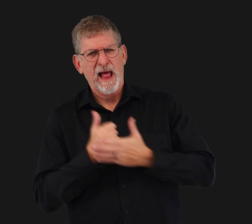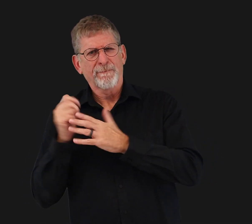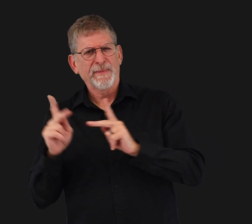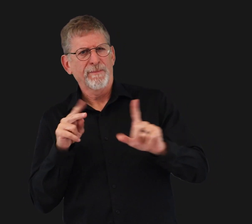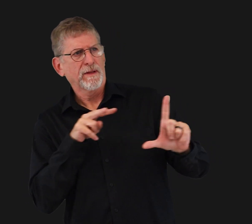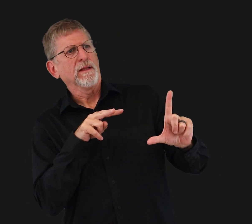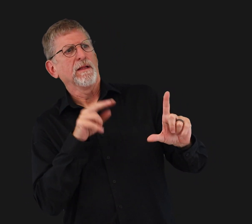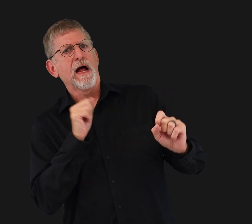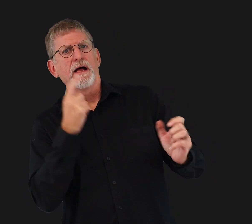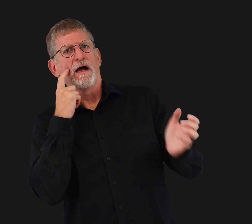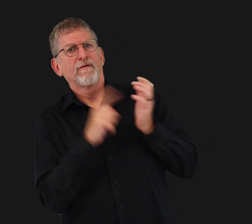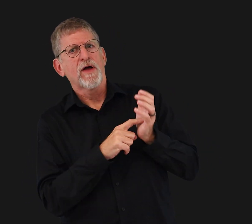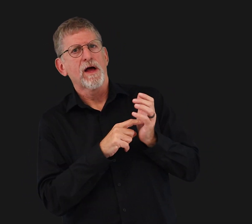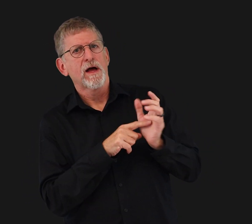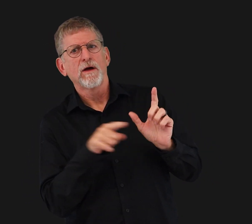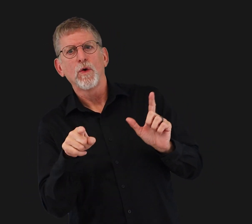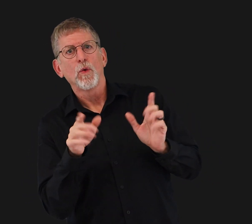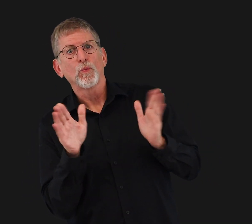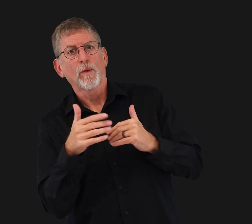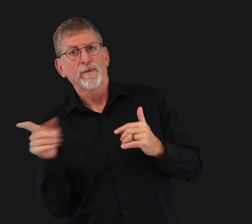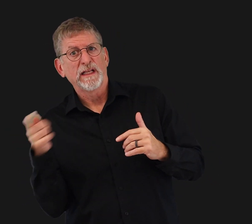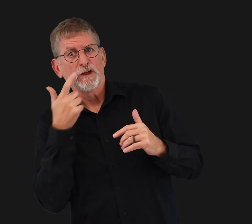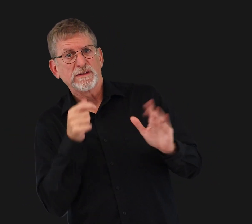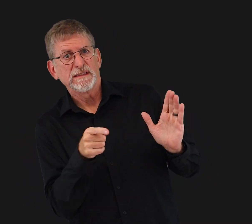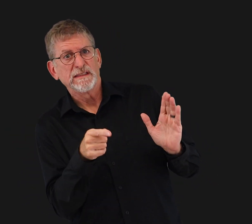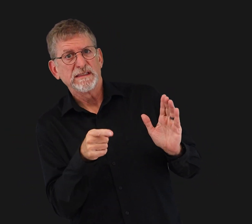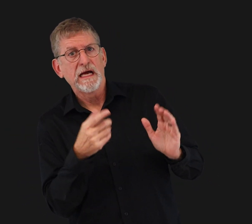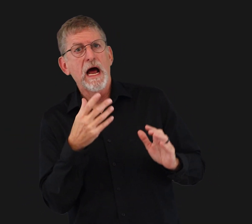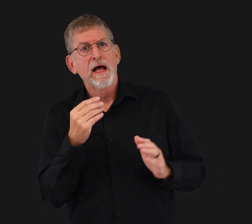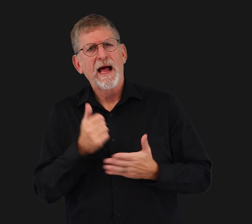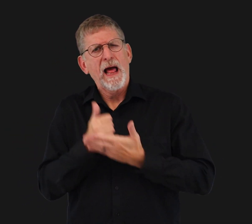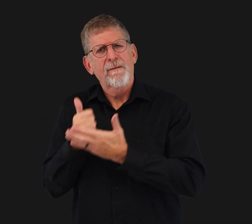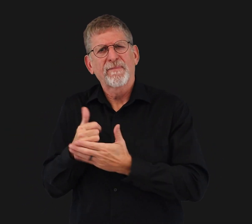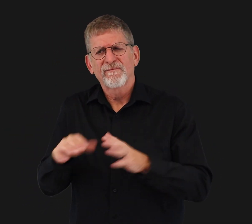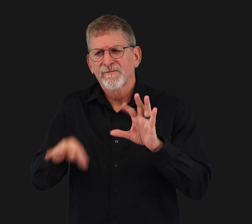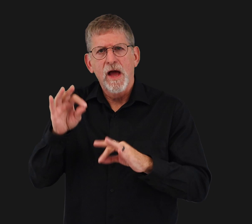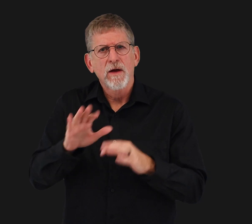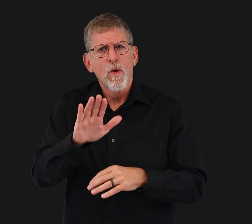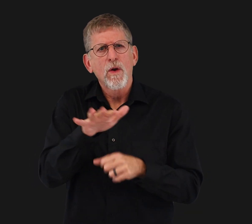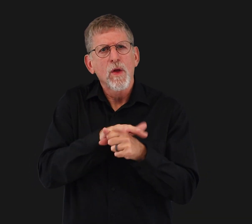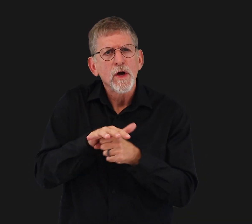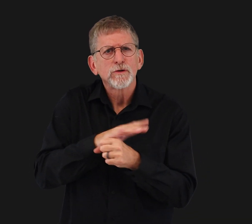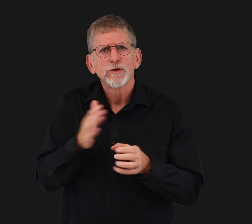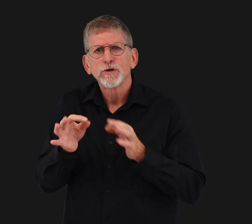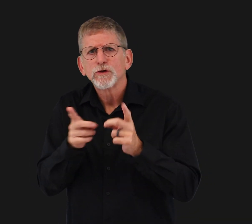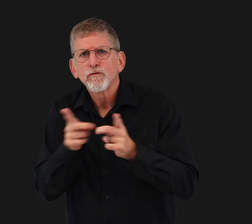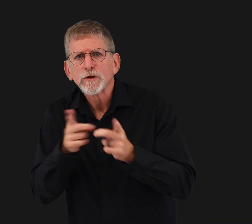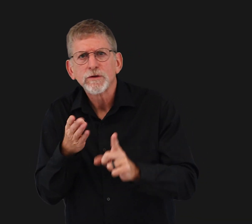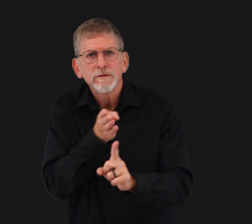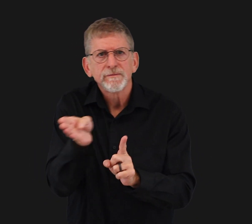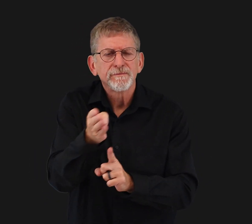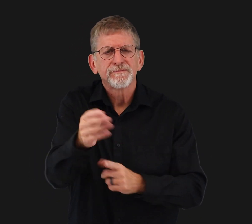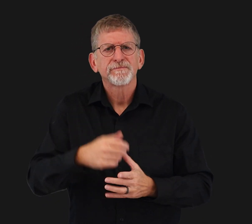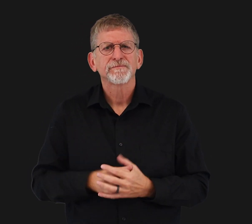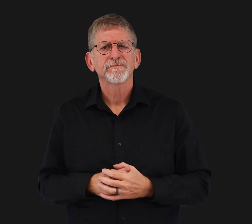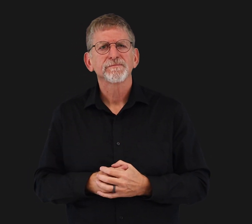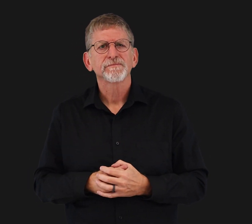where possible, to help people identify rooms of interest and aid in wayfinding;